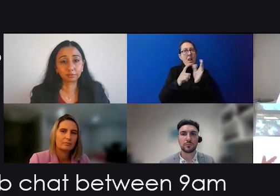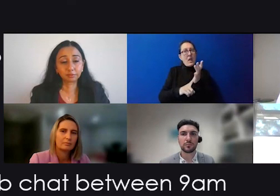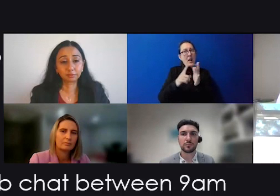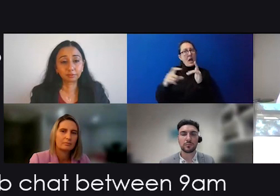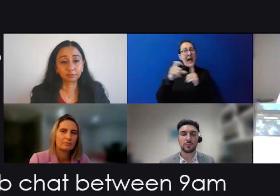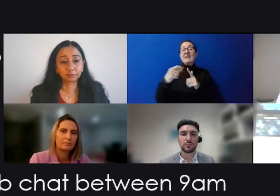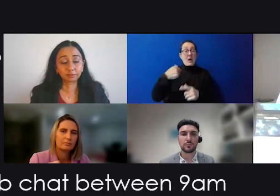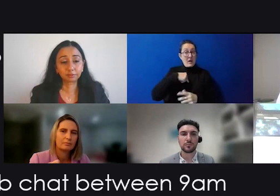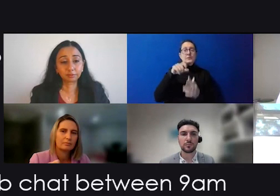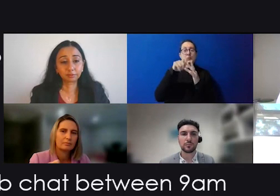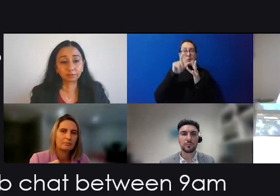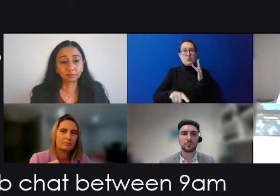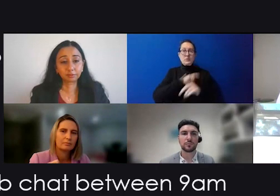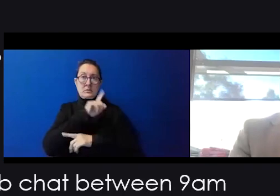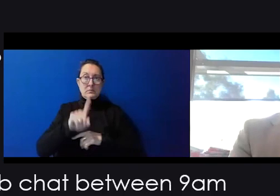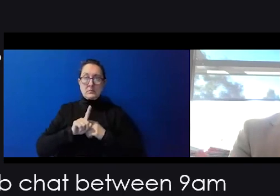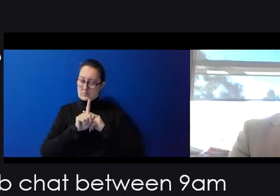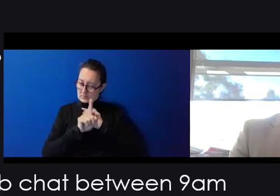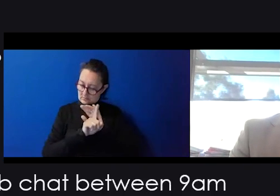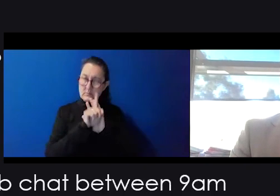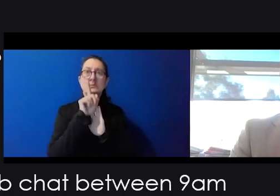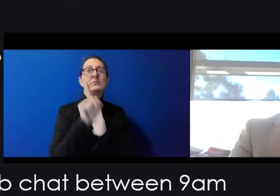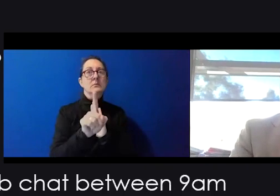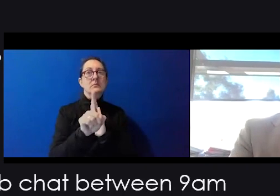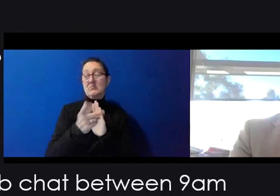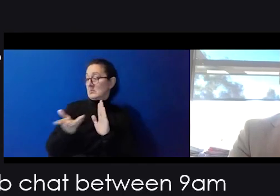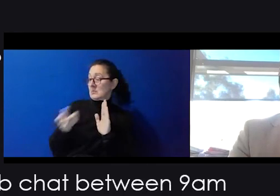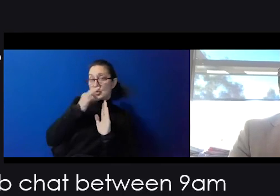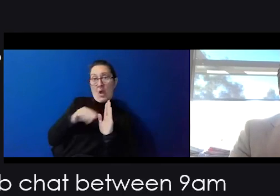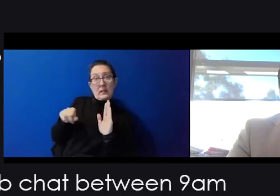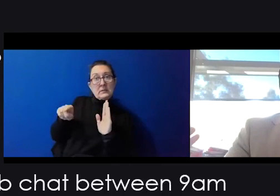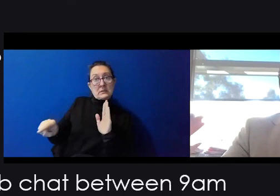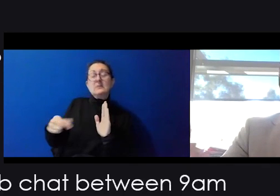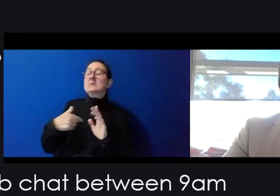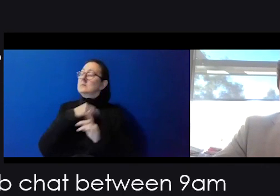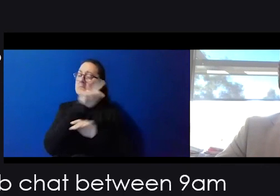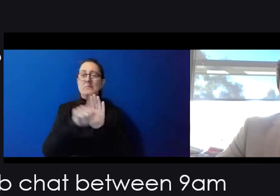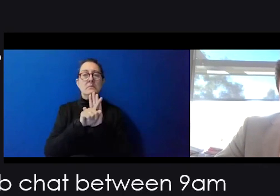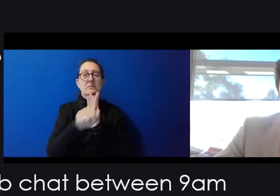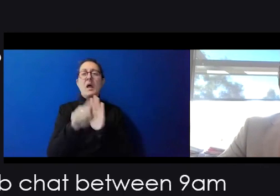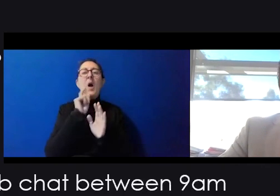that um gives them that voice and that helps them get results that they wouldn't otherwise wouldn't